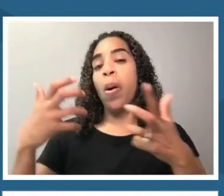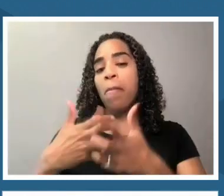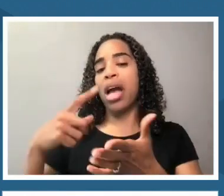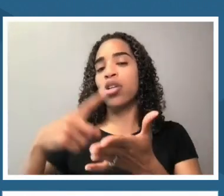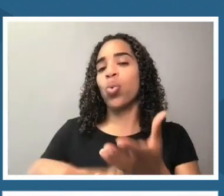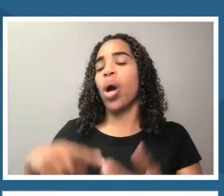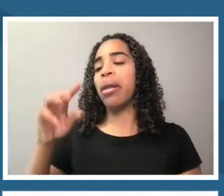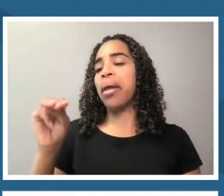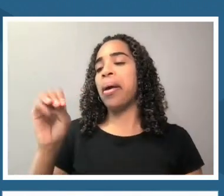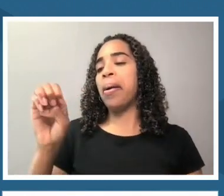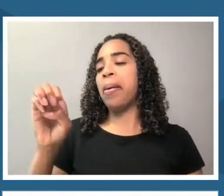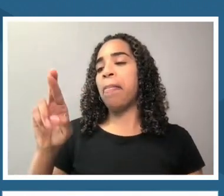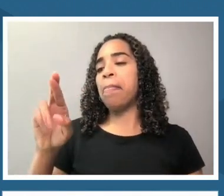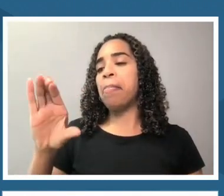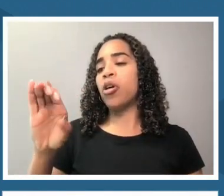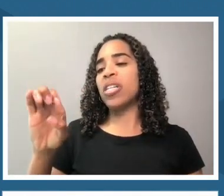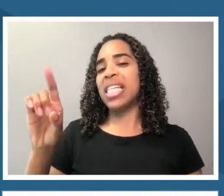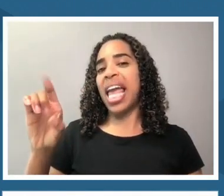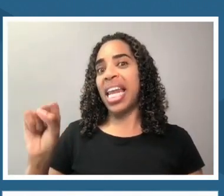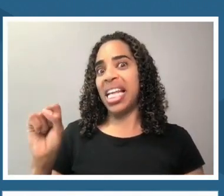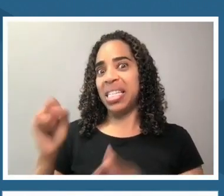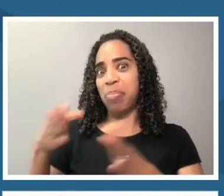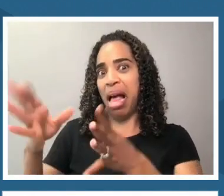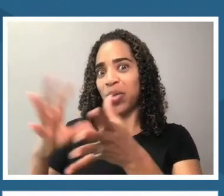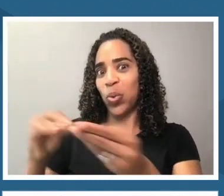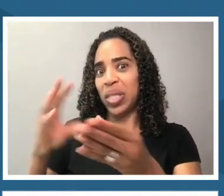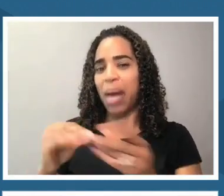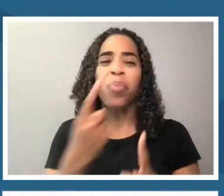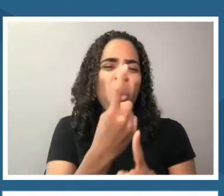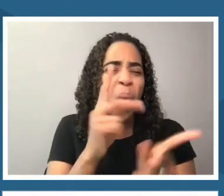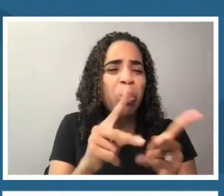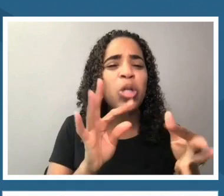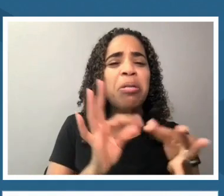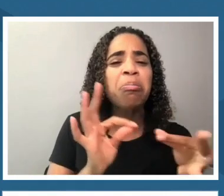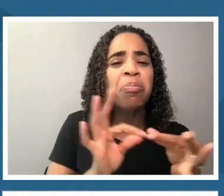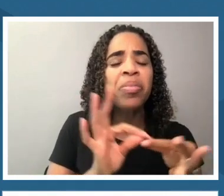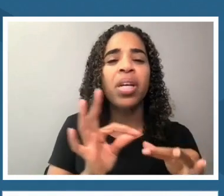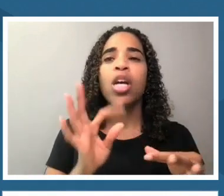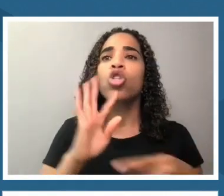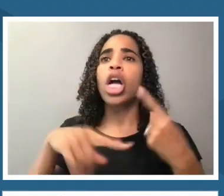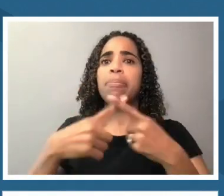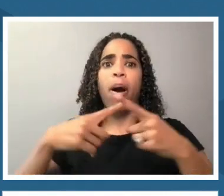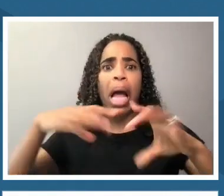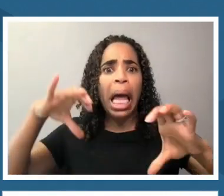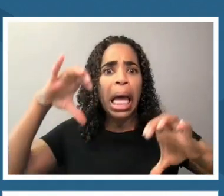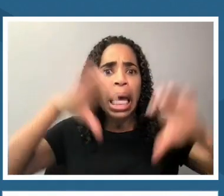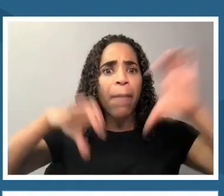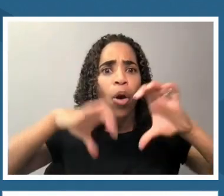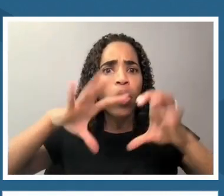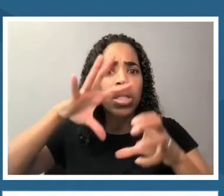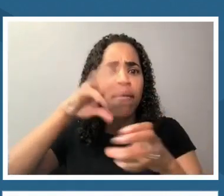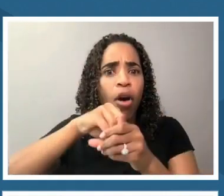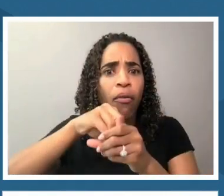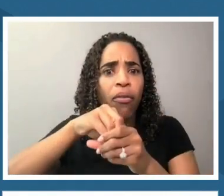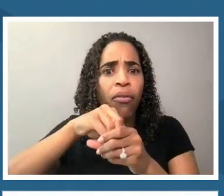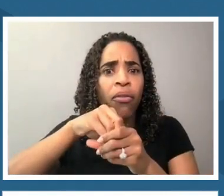one of our viewers out there is thinking about chemical elements and how life